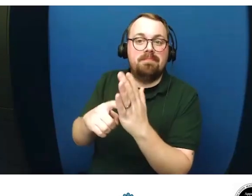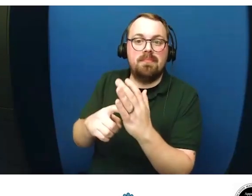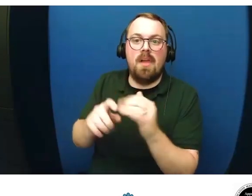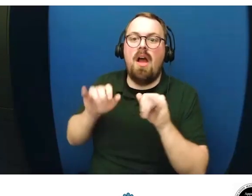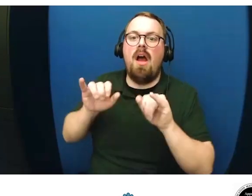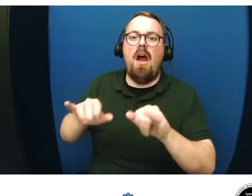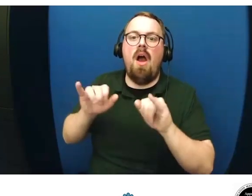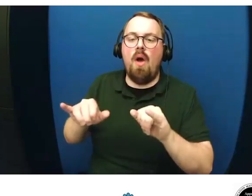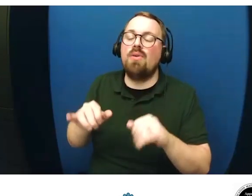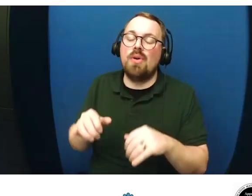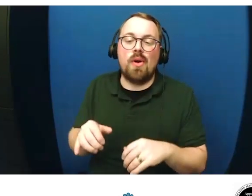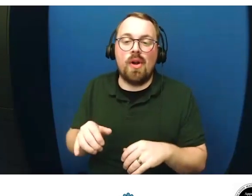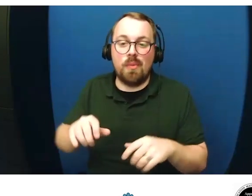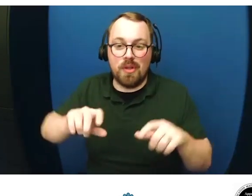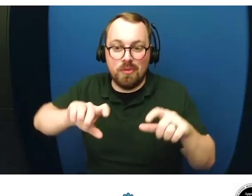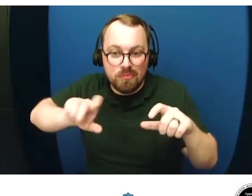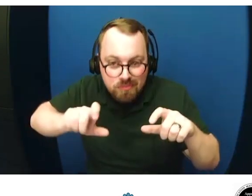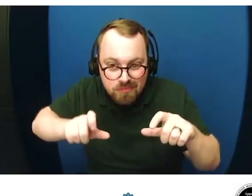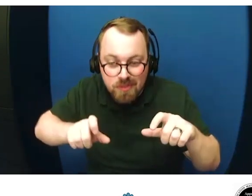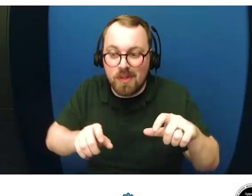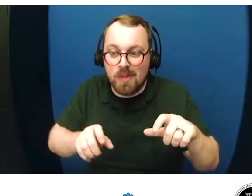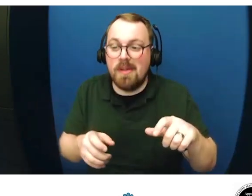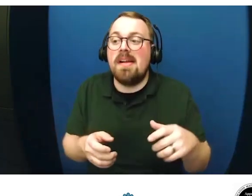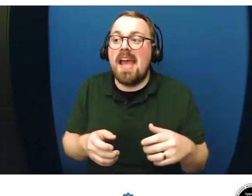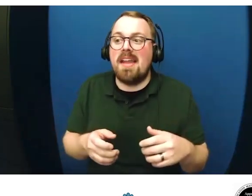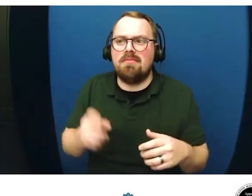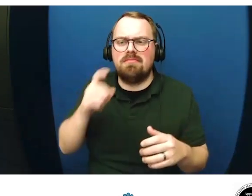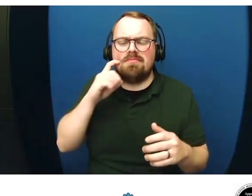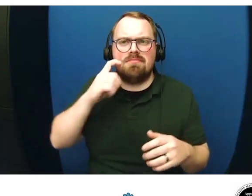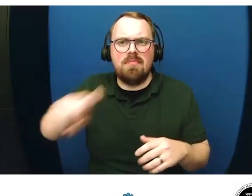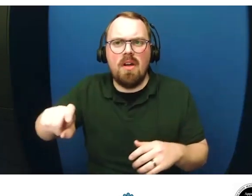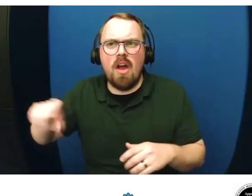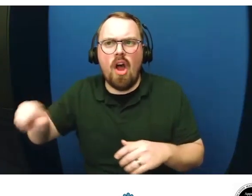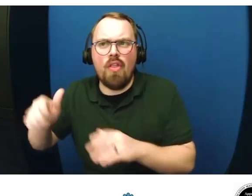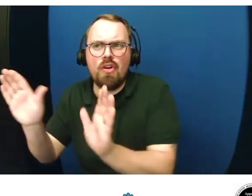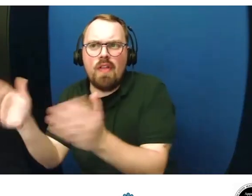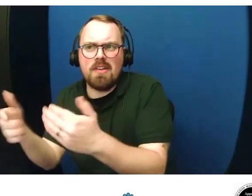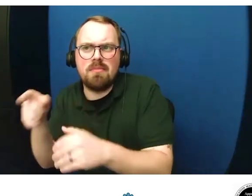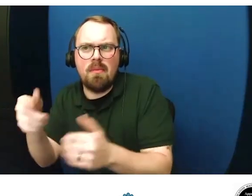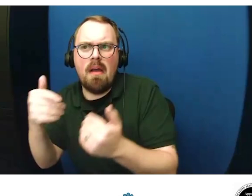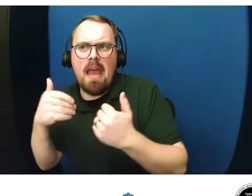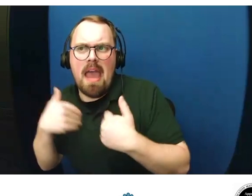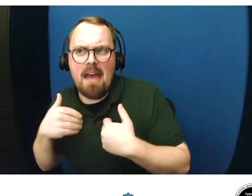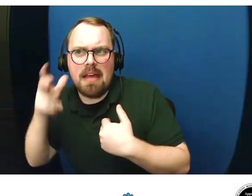classroom is the next door. Our students, who are deaf or hard of hearing may not have access to that.